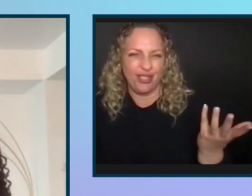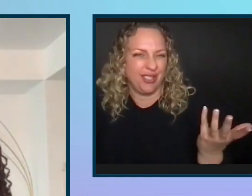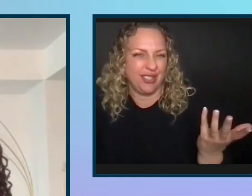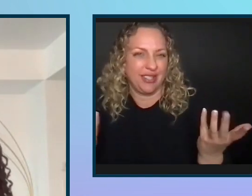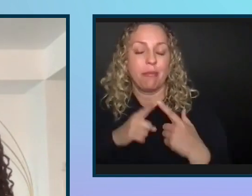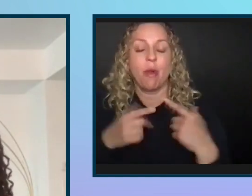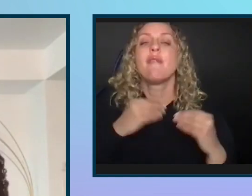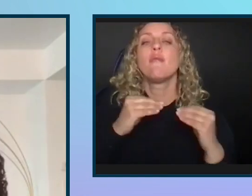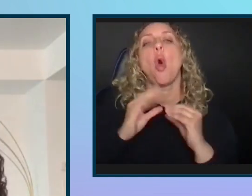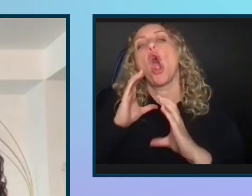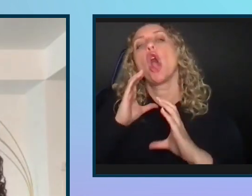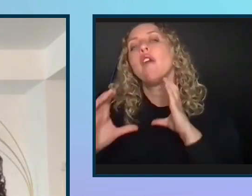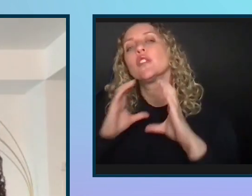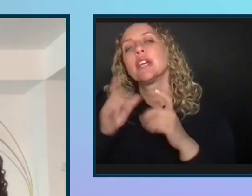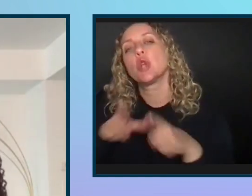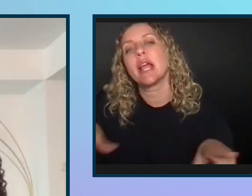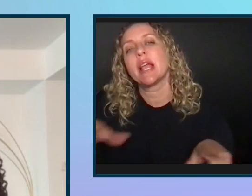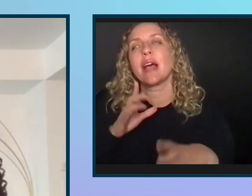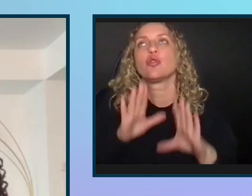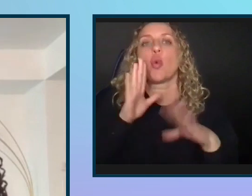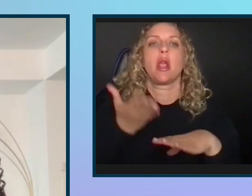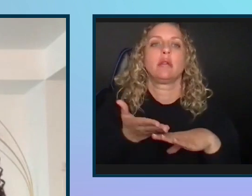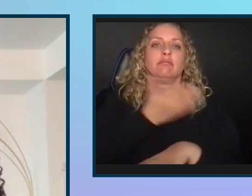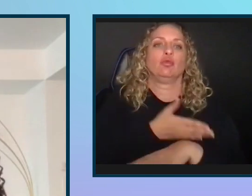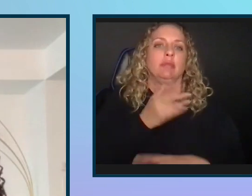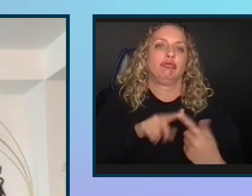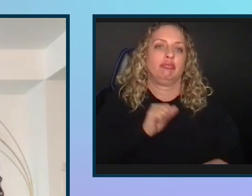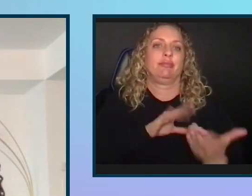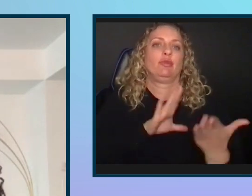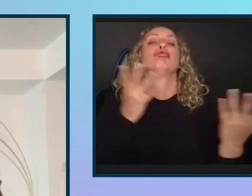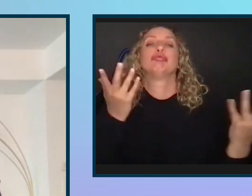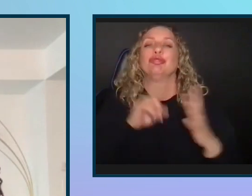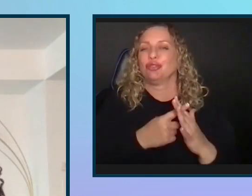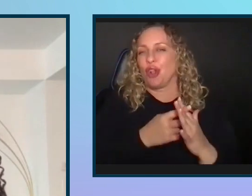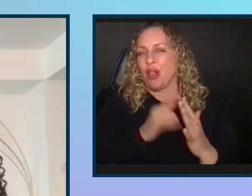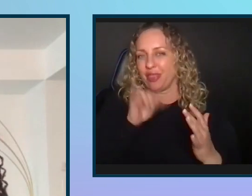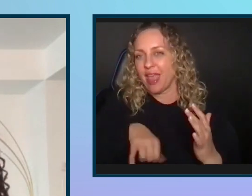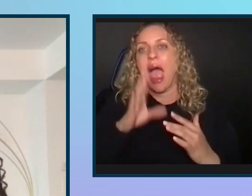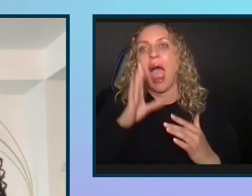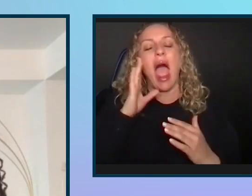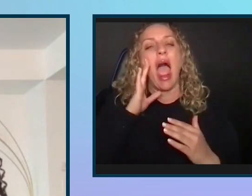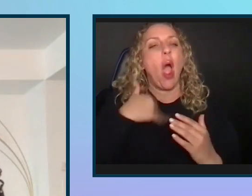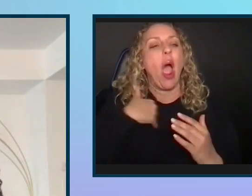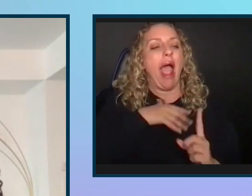is a great way to start. Like I rarely feel like I end up with content that's hard to digest when I just think